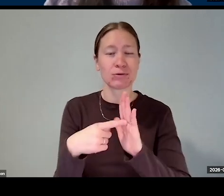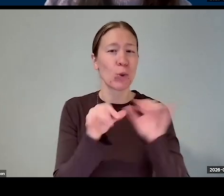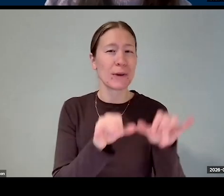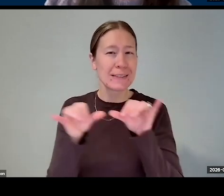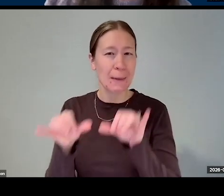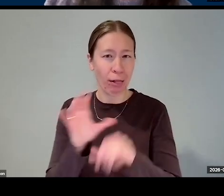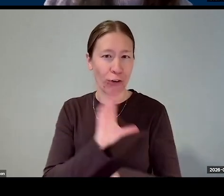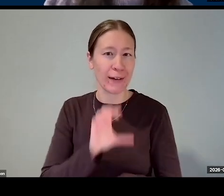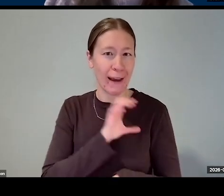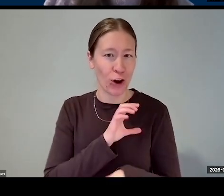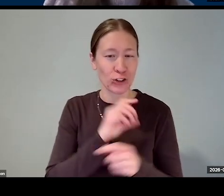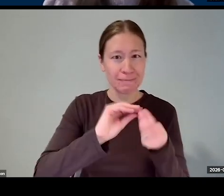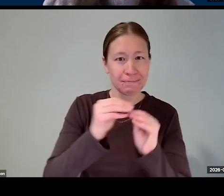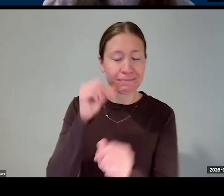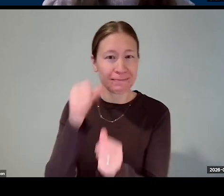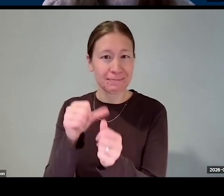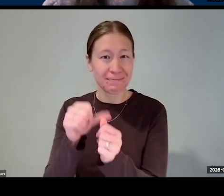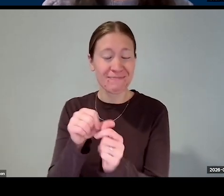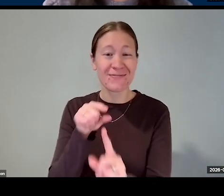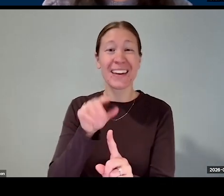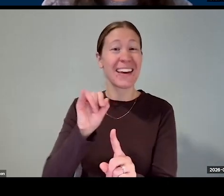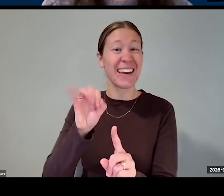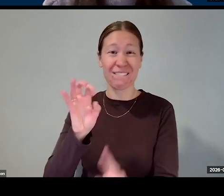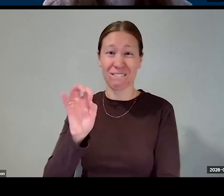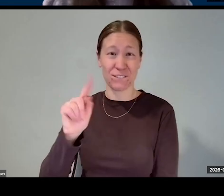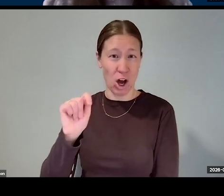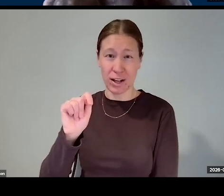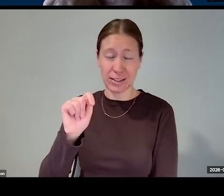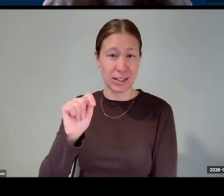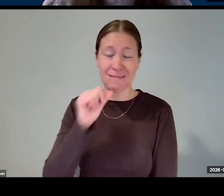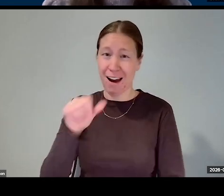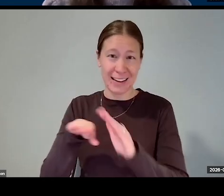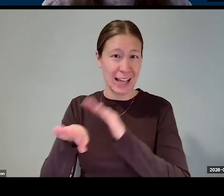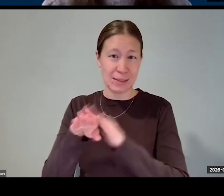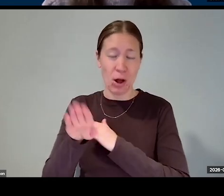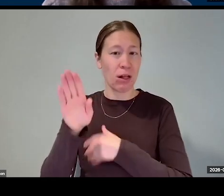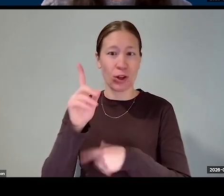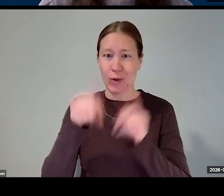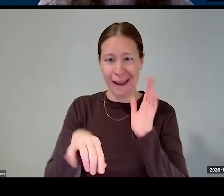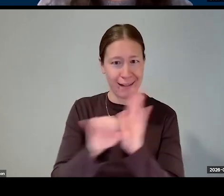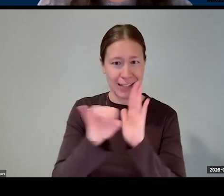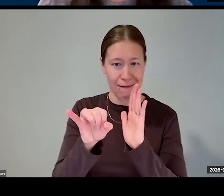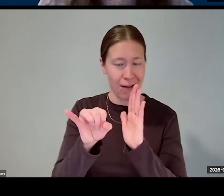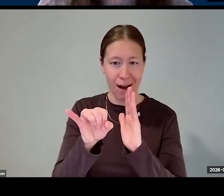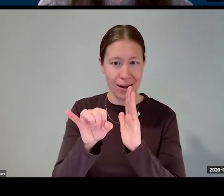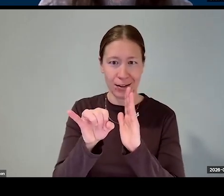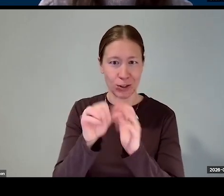to tell apart if the font is not accessible. So if I am using a new typeface, I could check